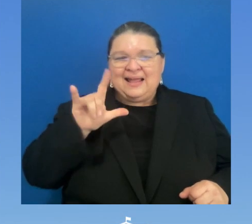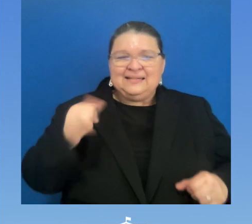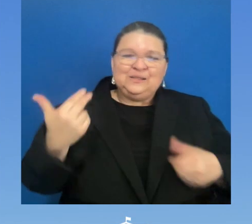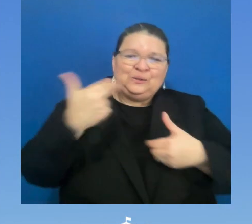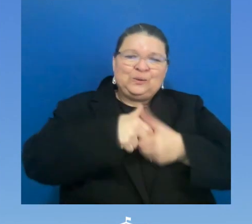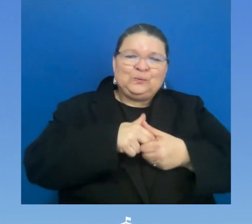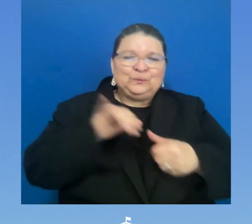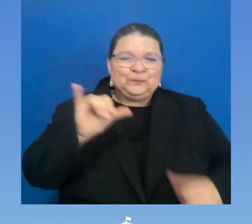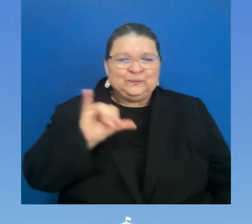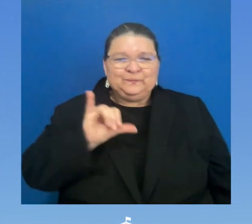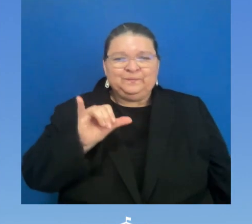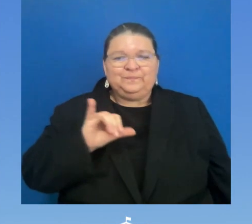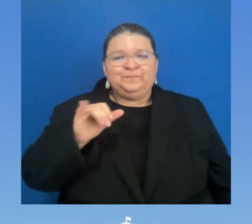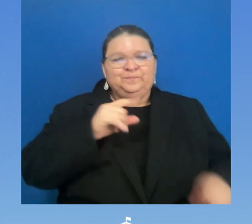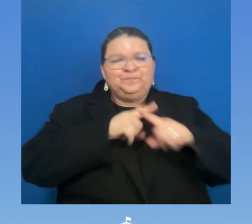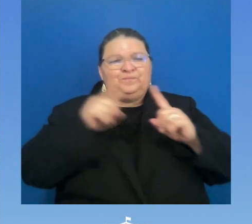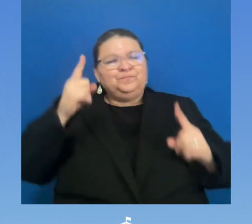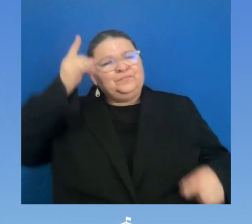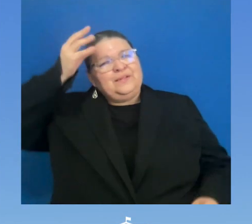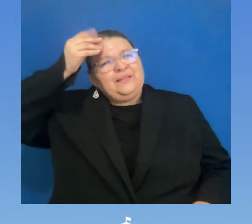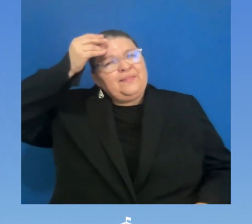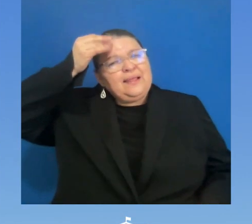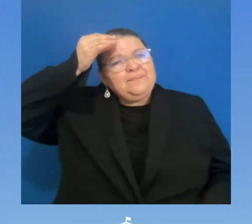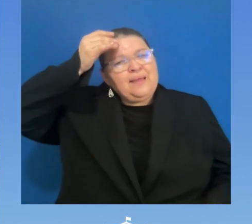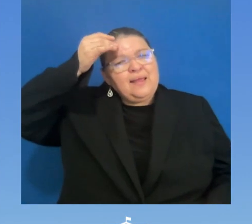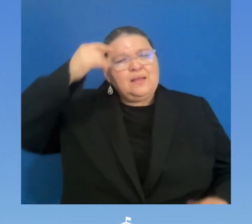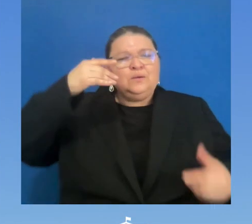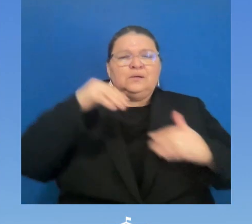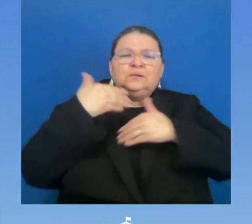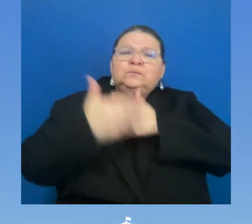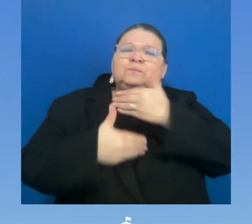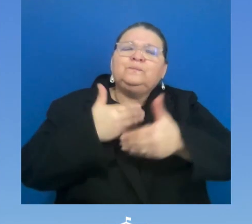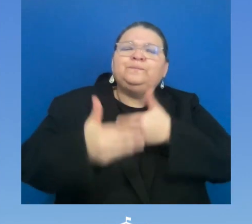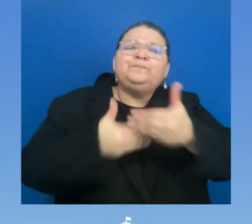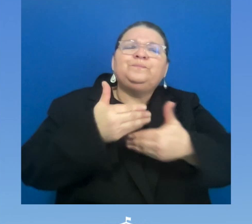those who kind of had to go with the machete and go